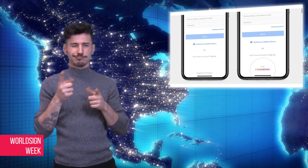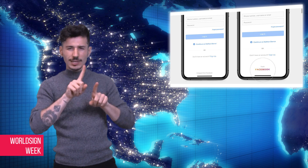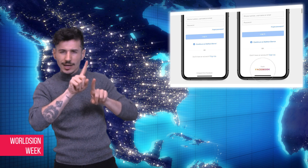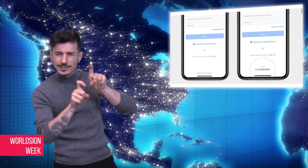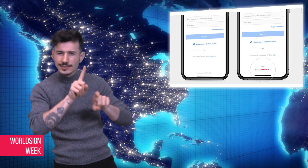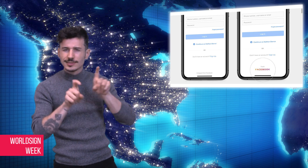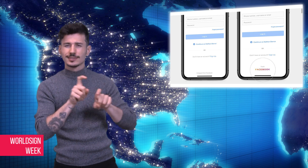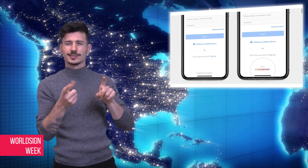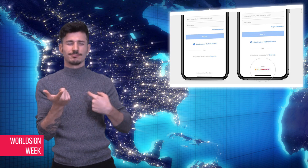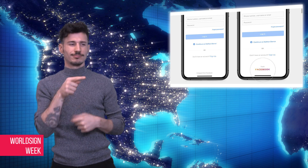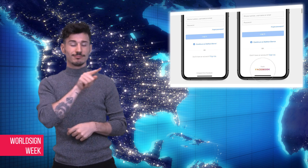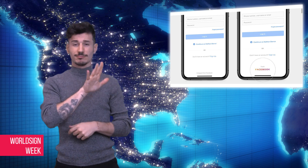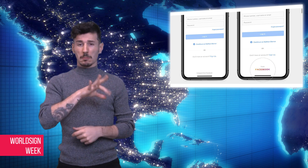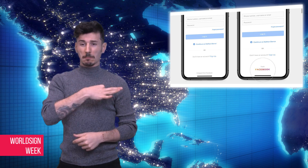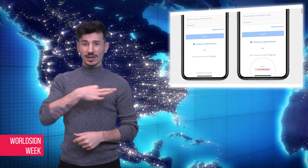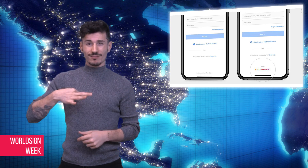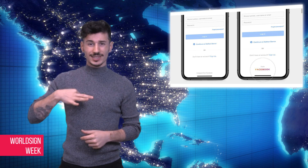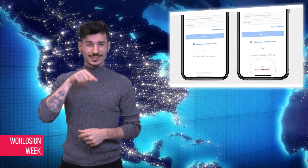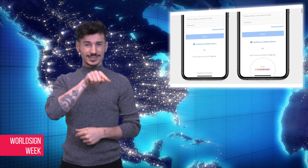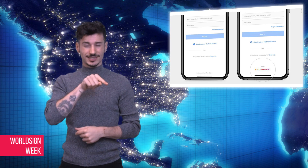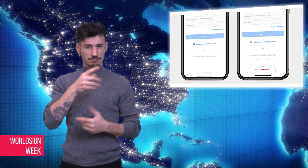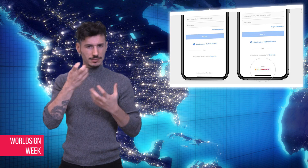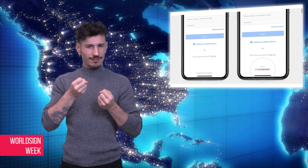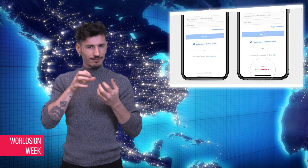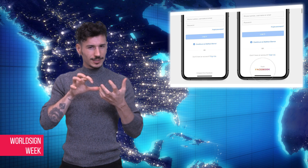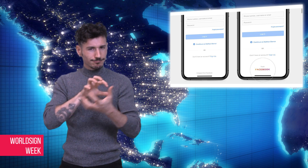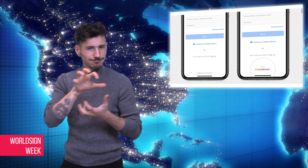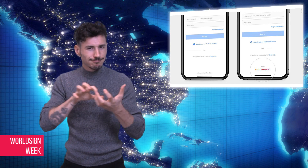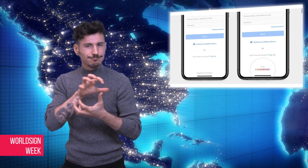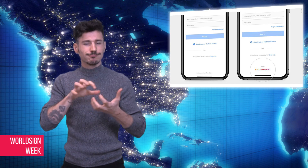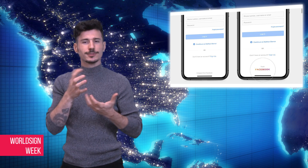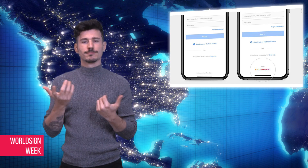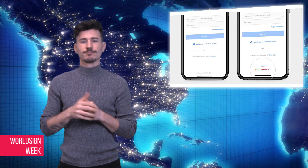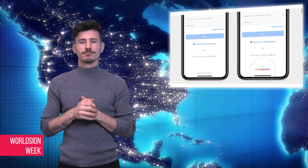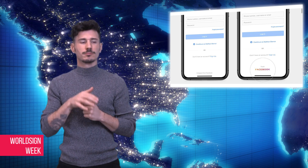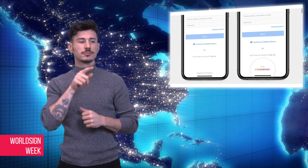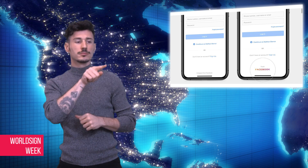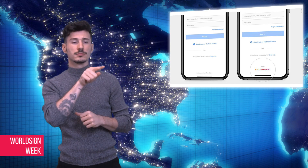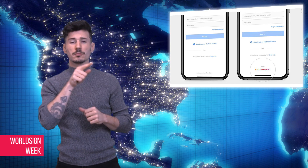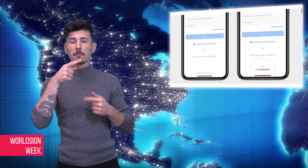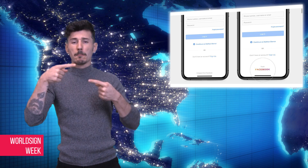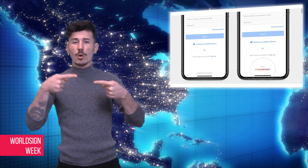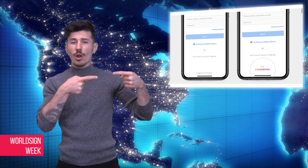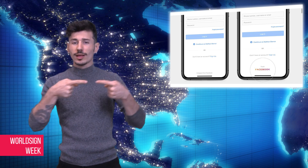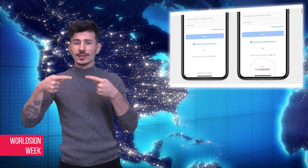brands. Facebook has been facing intense scrutiny